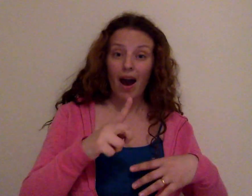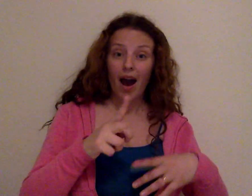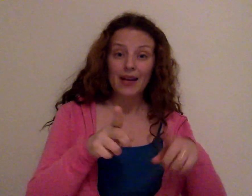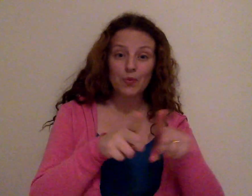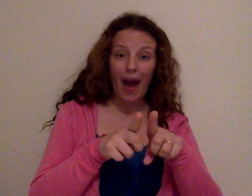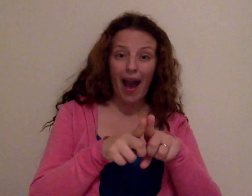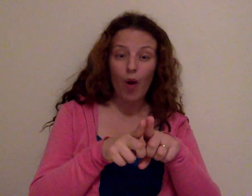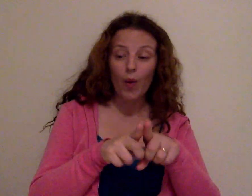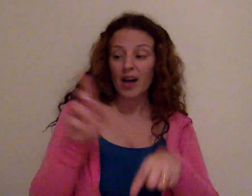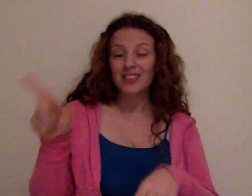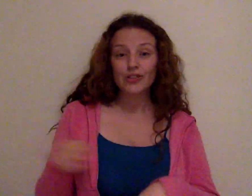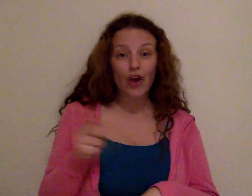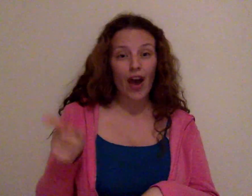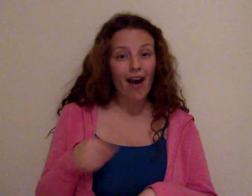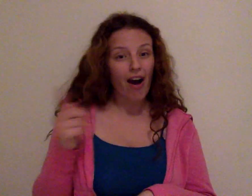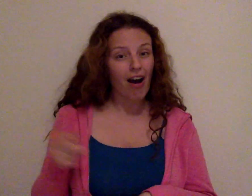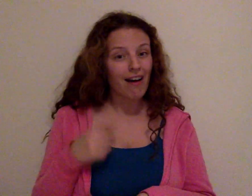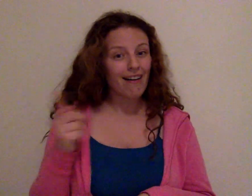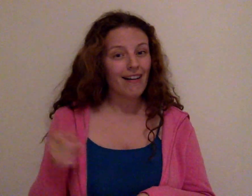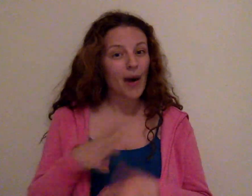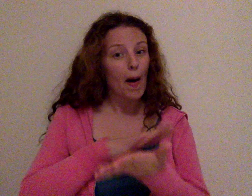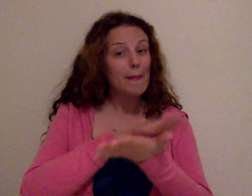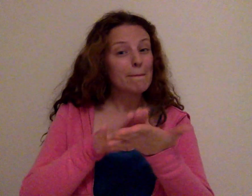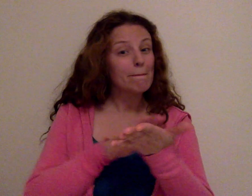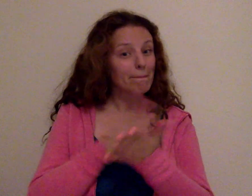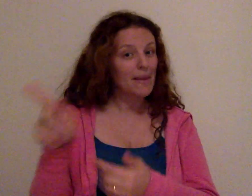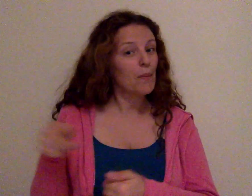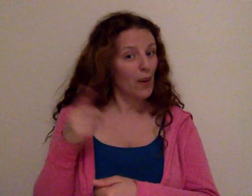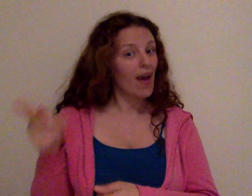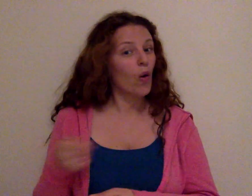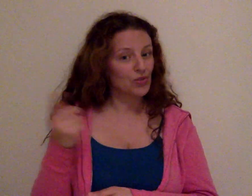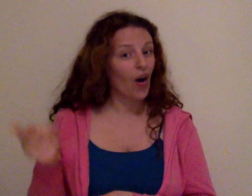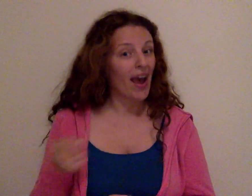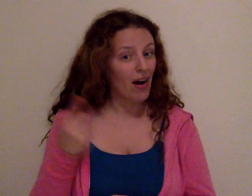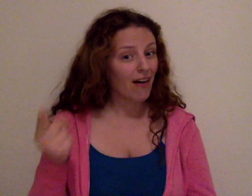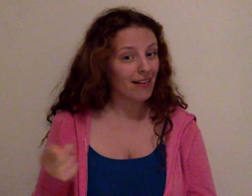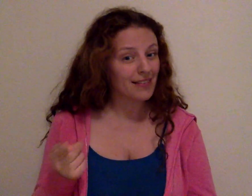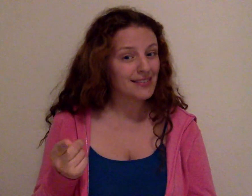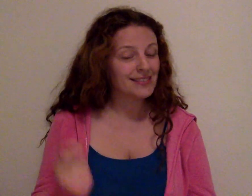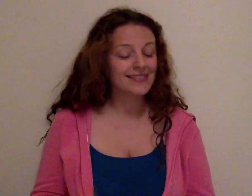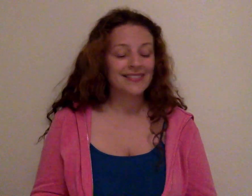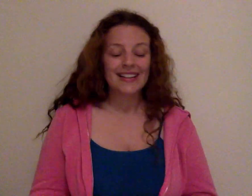Or tyre, meaning wheel tyre.